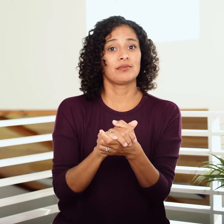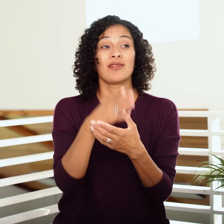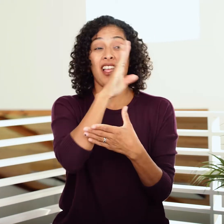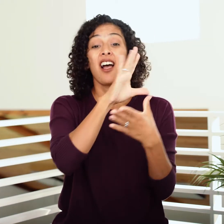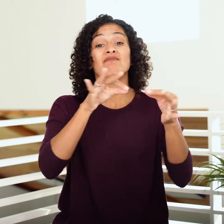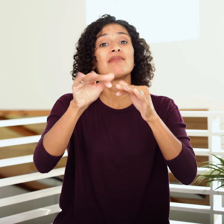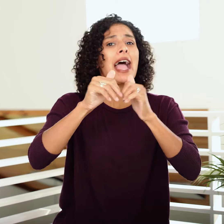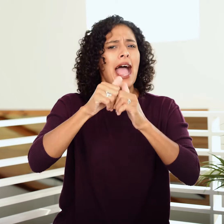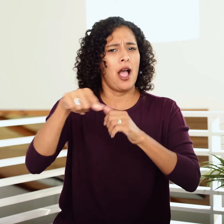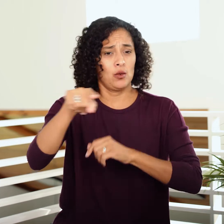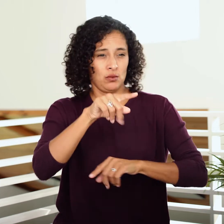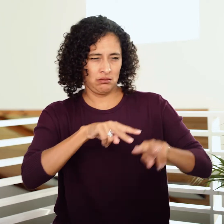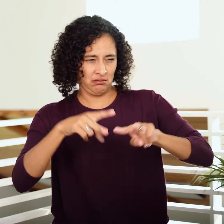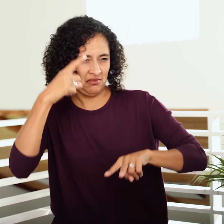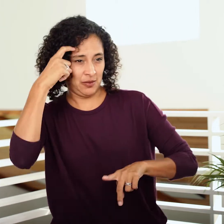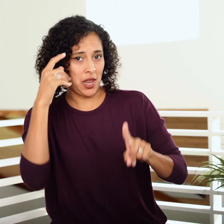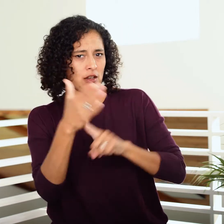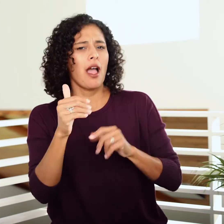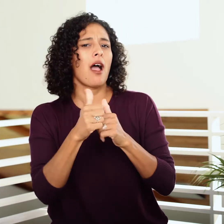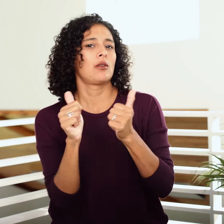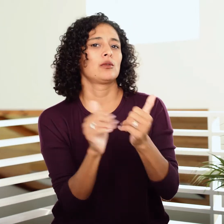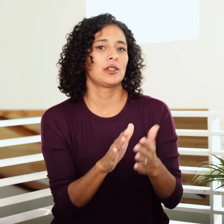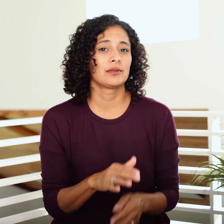and He tells them how to handle the suspicion of adultery.